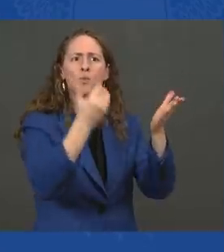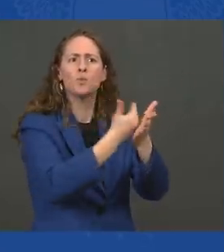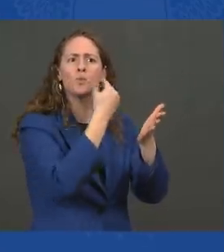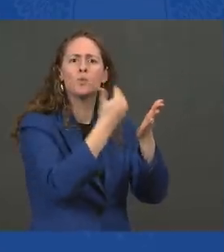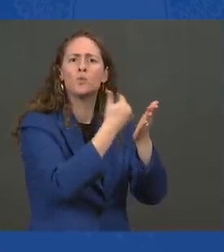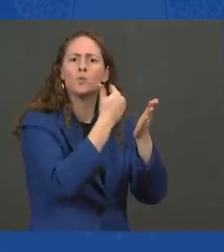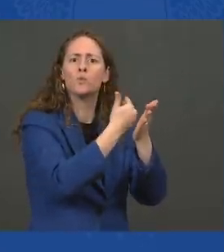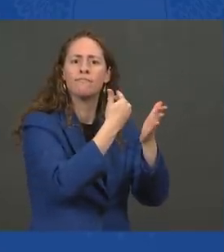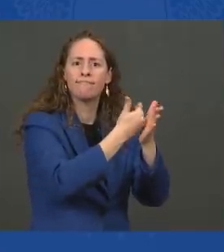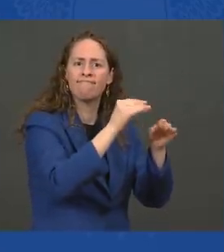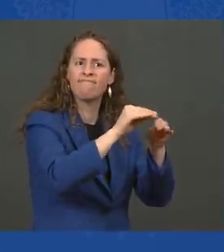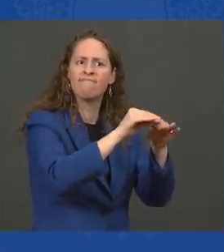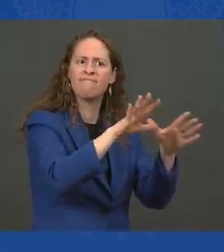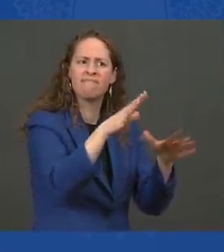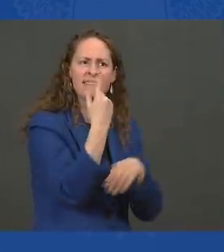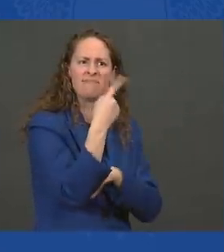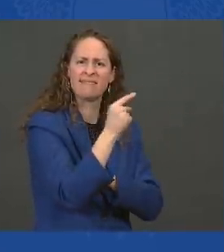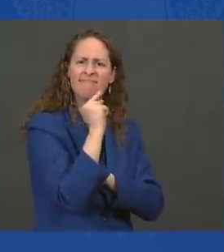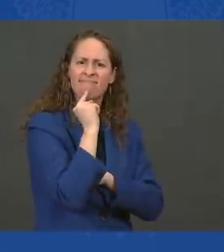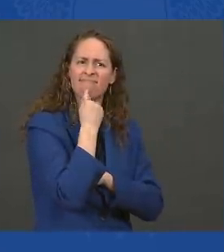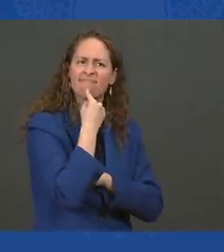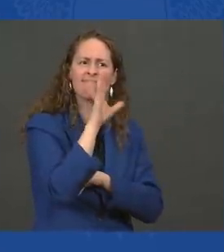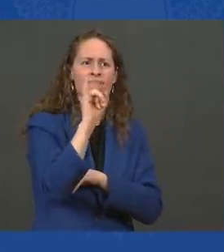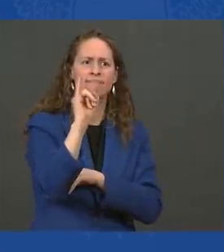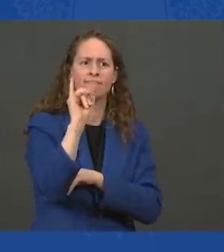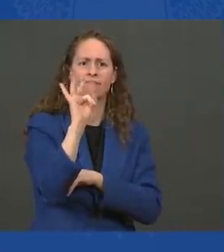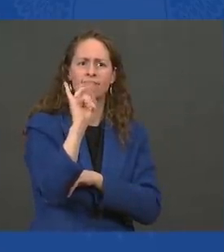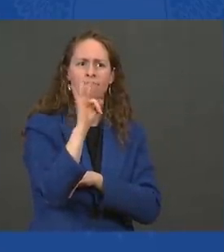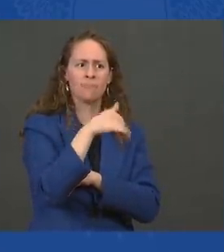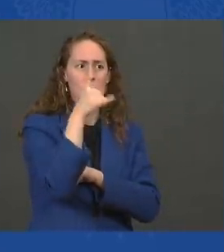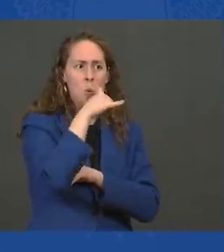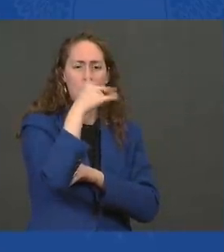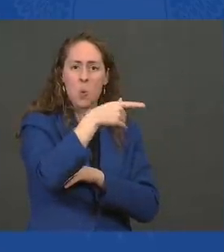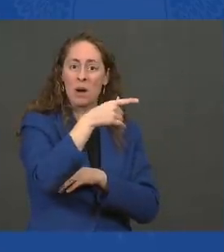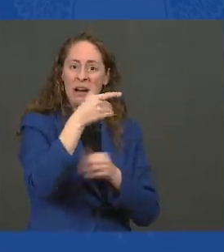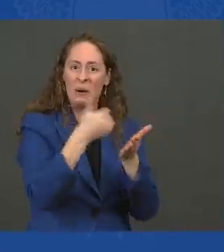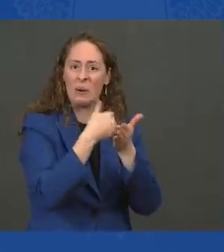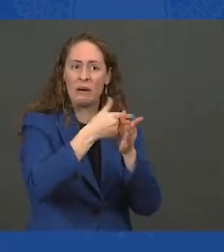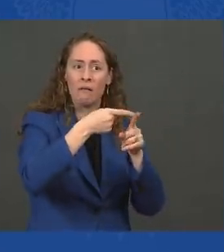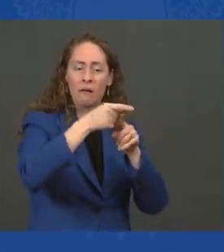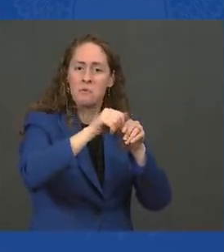how quickly it spreads, how dangerous it is, et cetera. We have more work to do in that area.